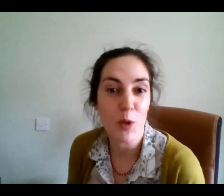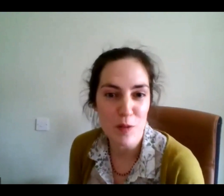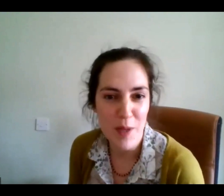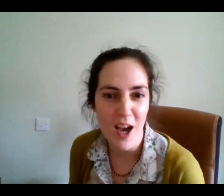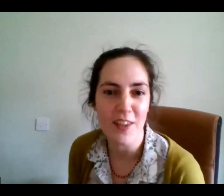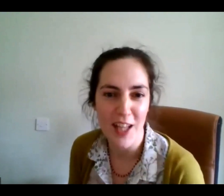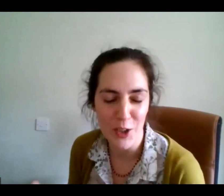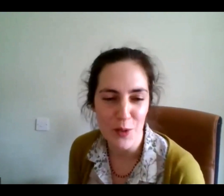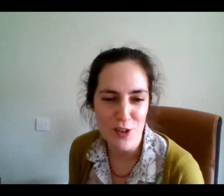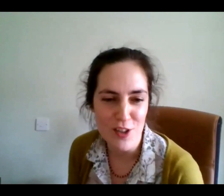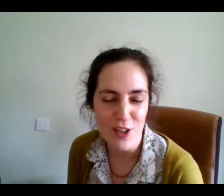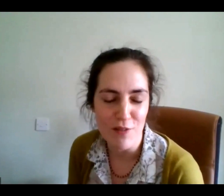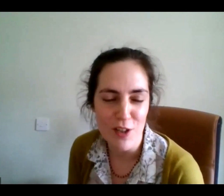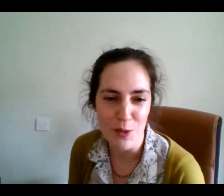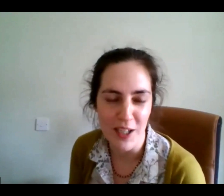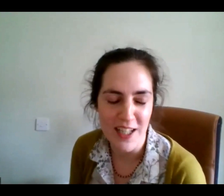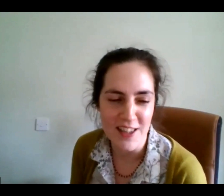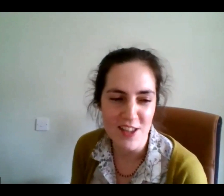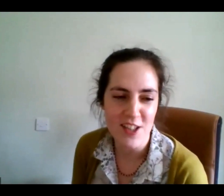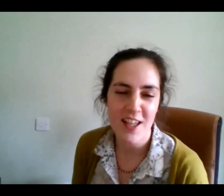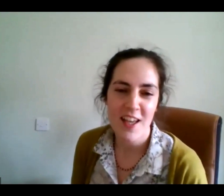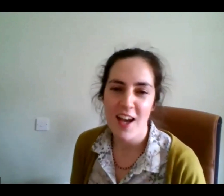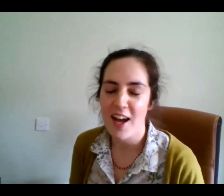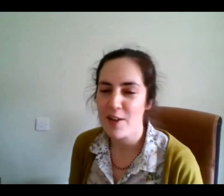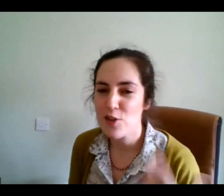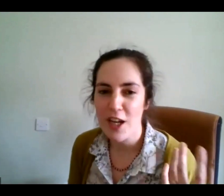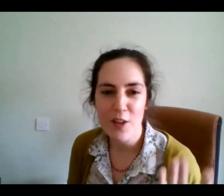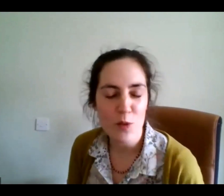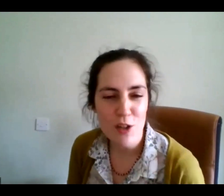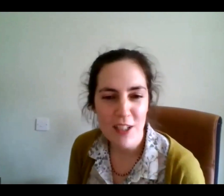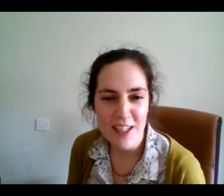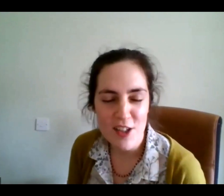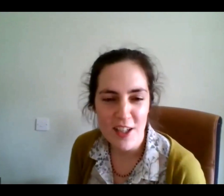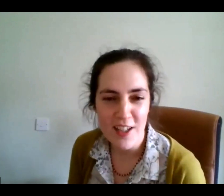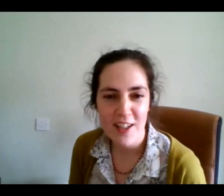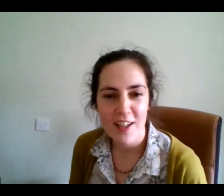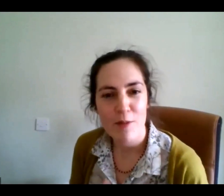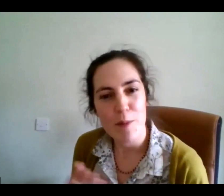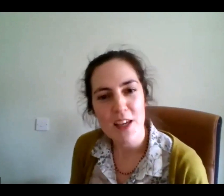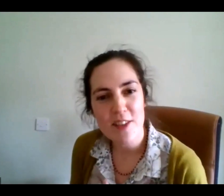that it moves beyond language into the visual, and Jonathan, would you like to maybe give